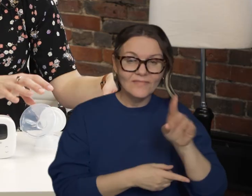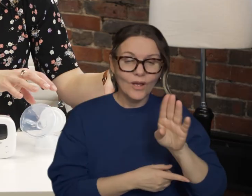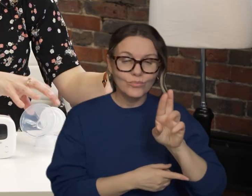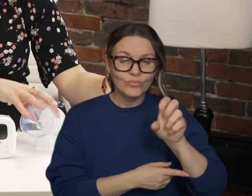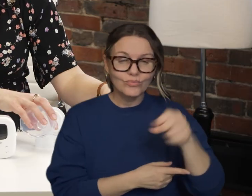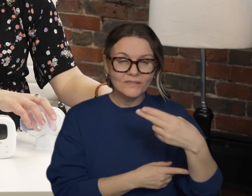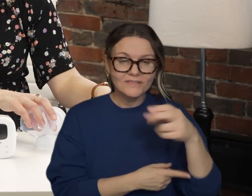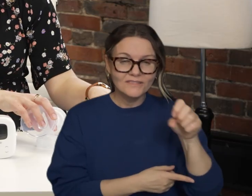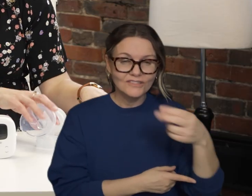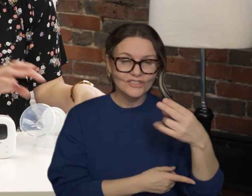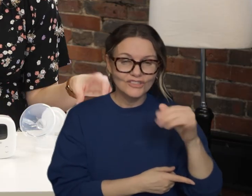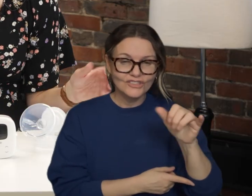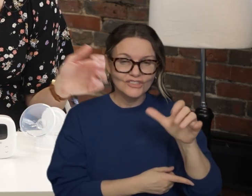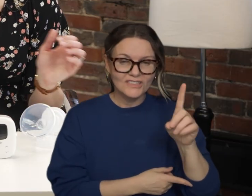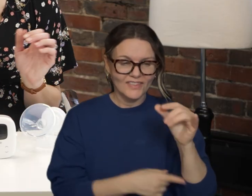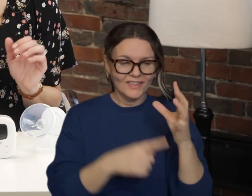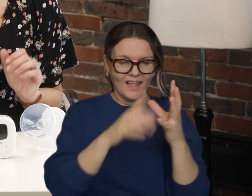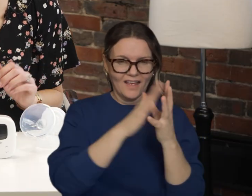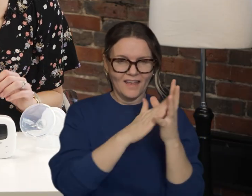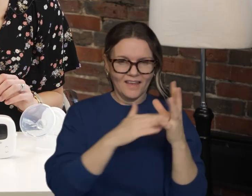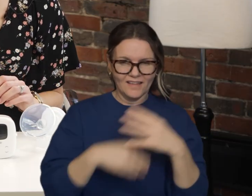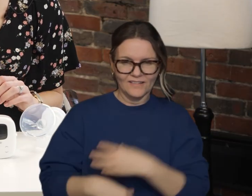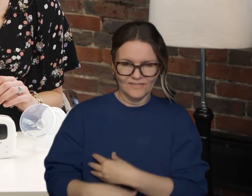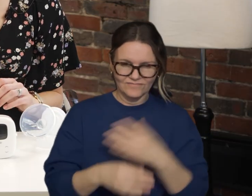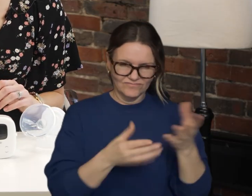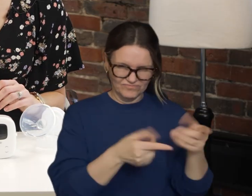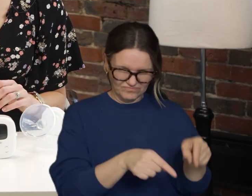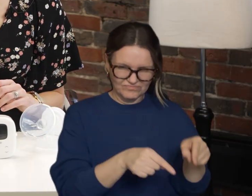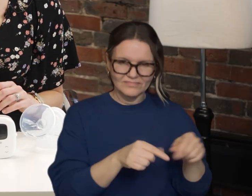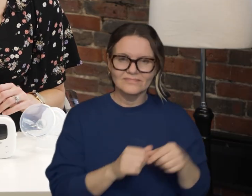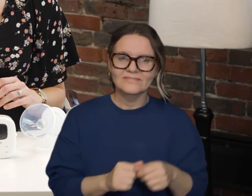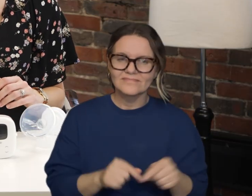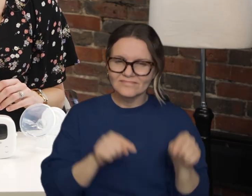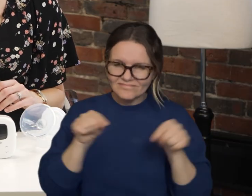to the breast shields you'll see that there's four on my table and that's because four of